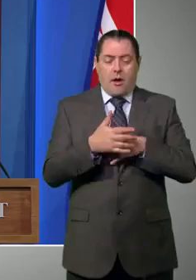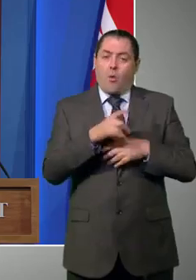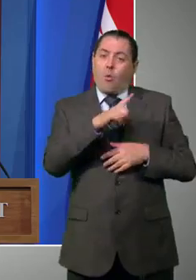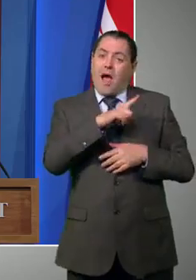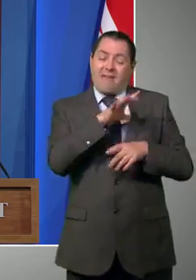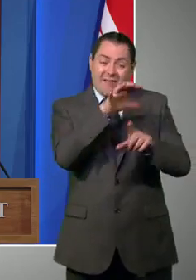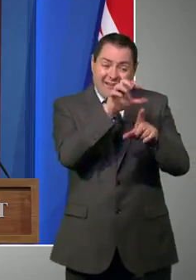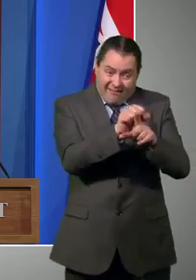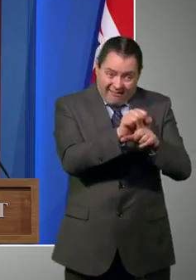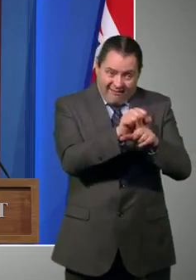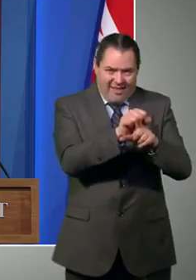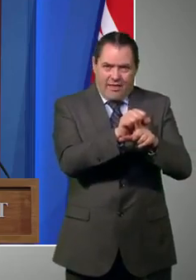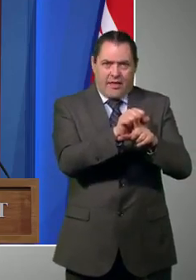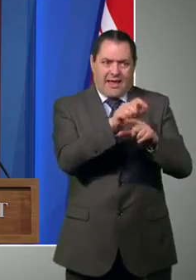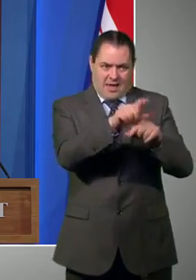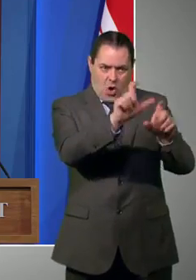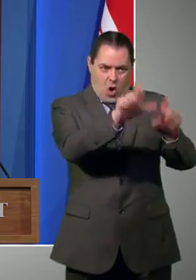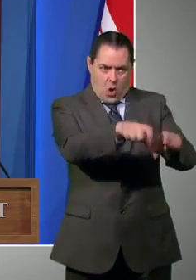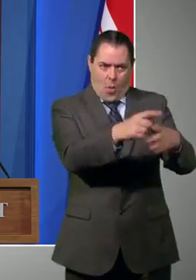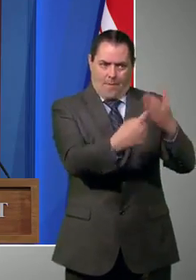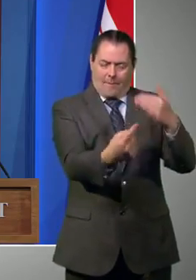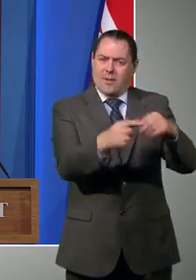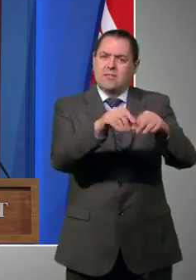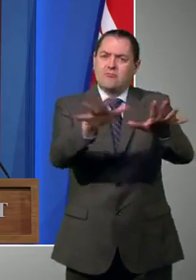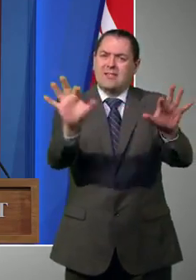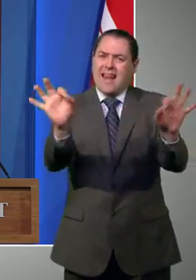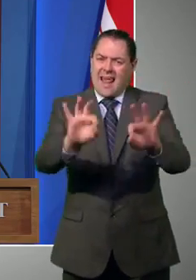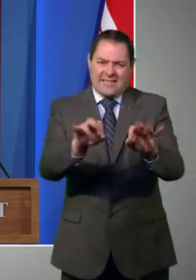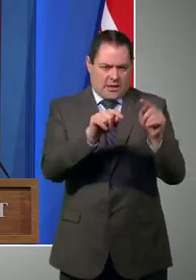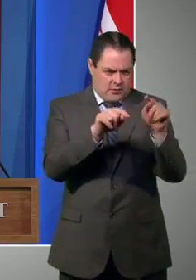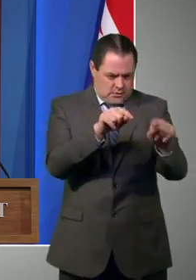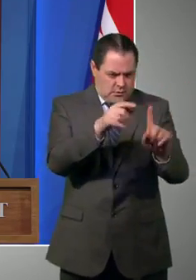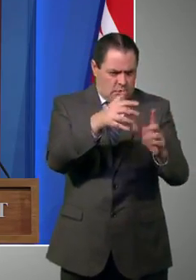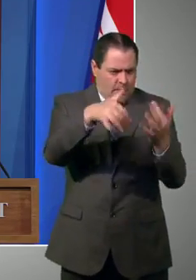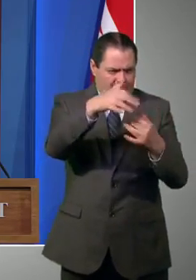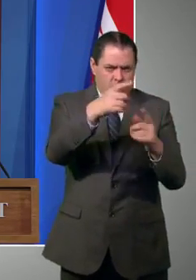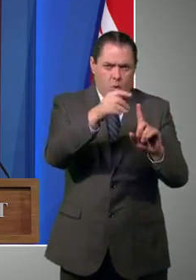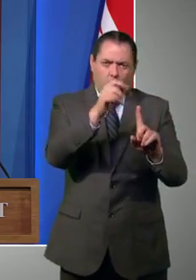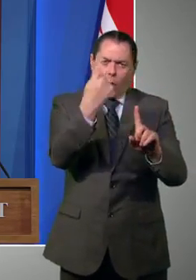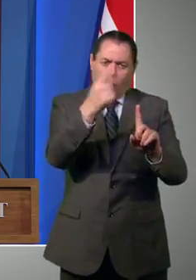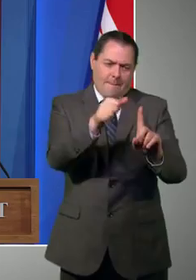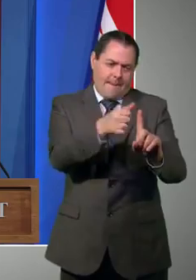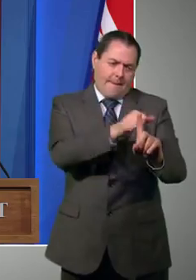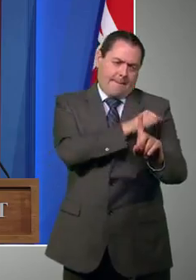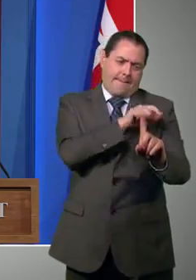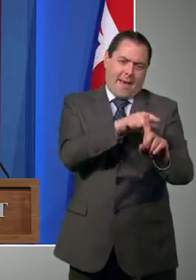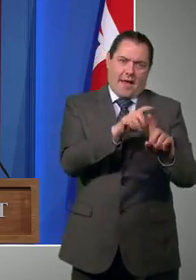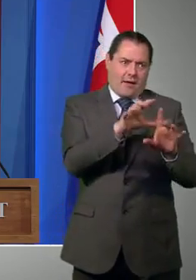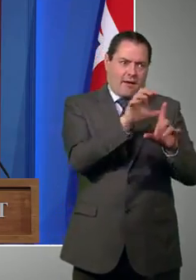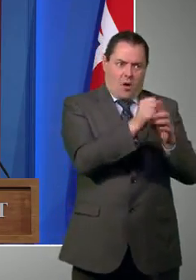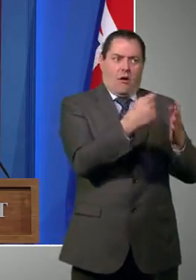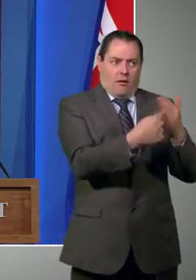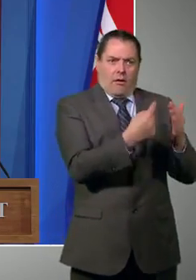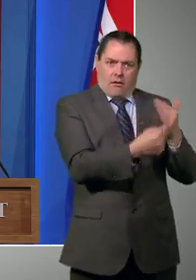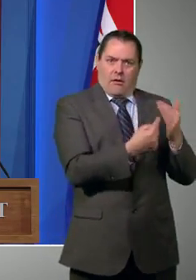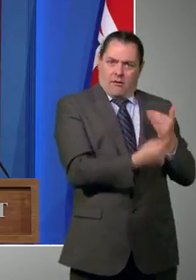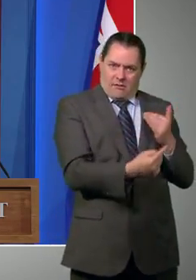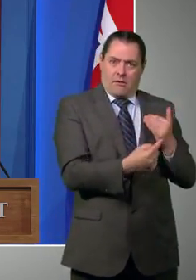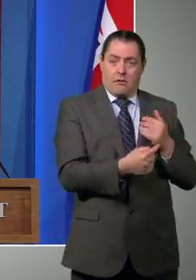important thing on on the good news. Of course, we are not seeing that generally translating into increased